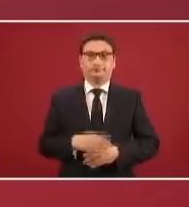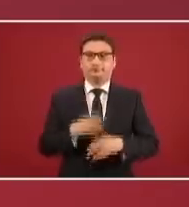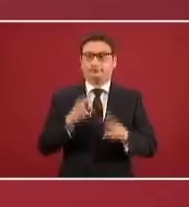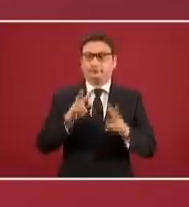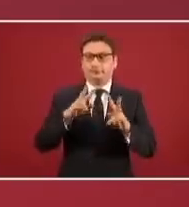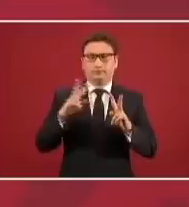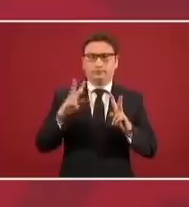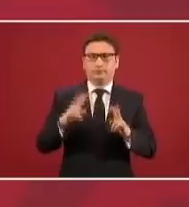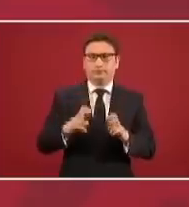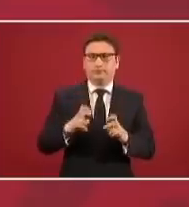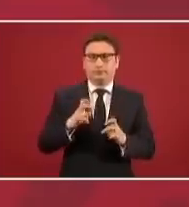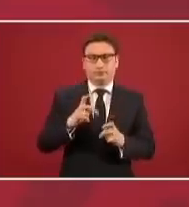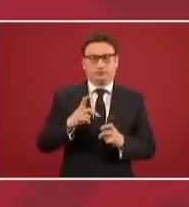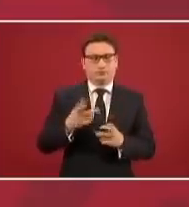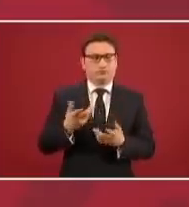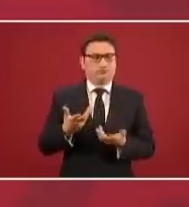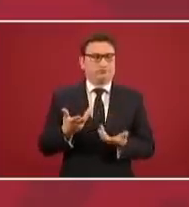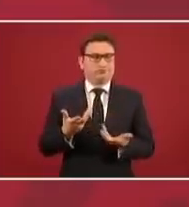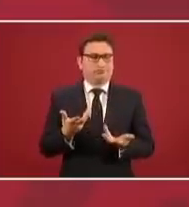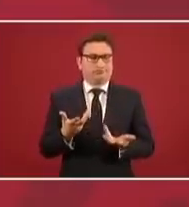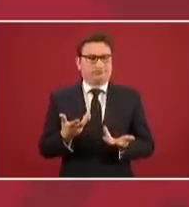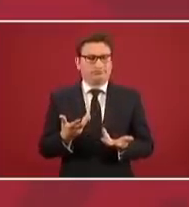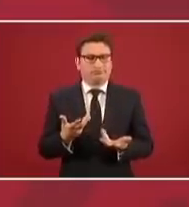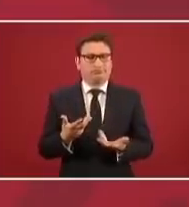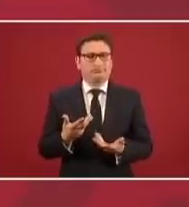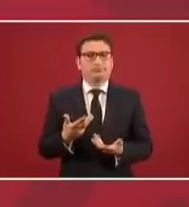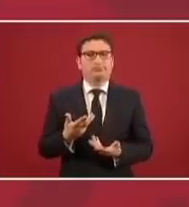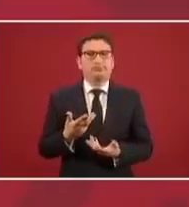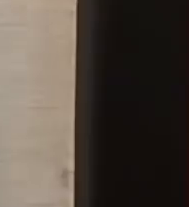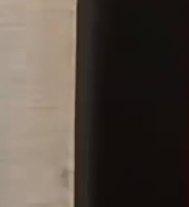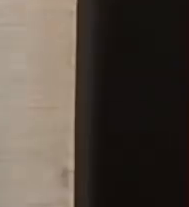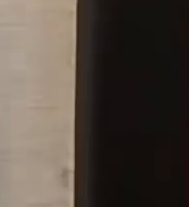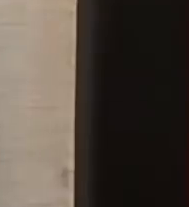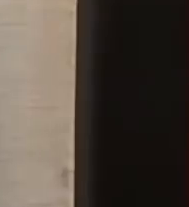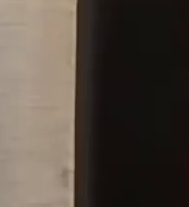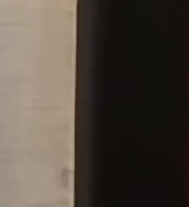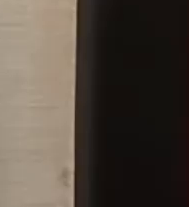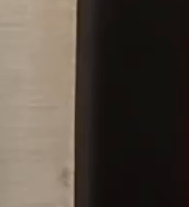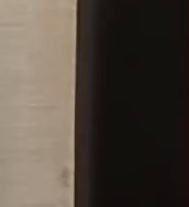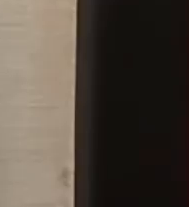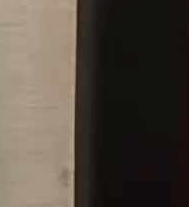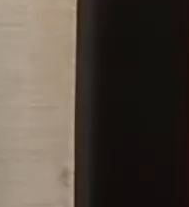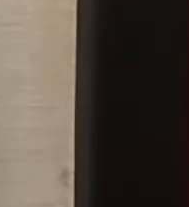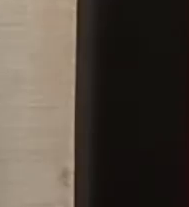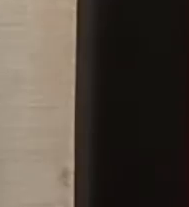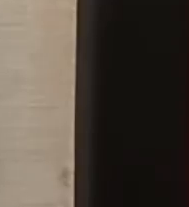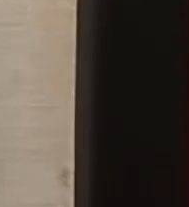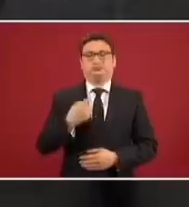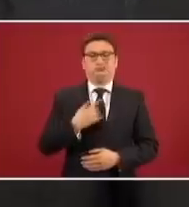of crutches like this one